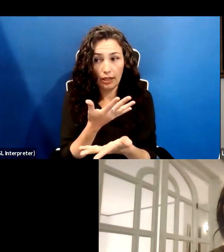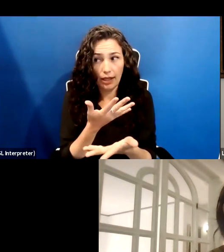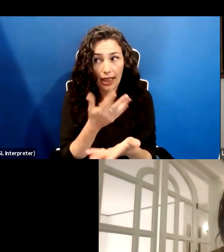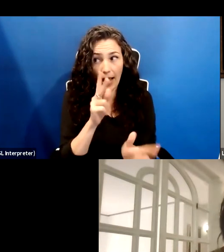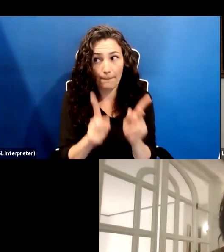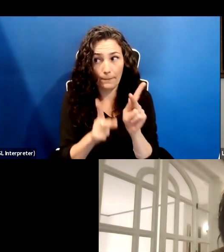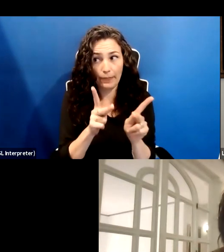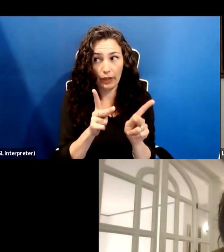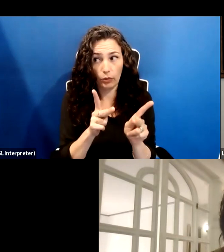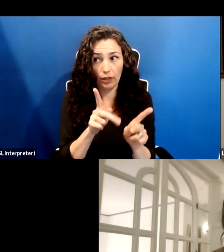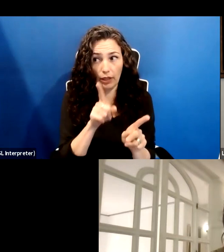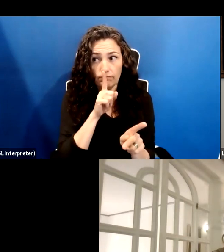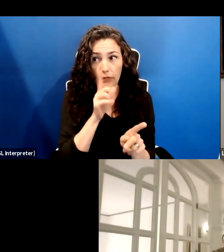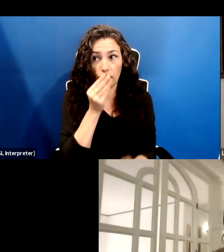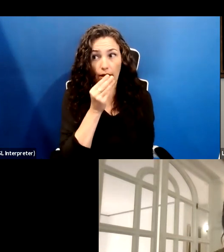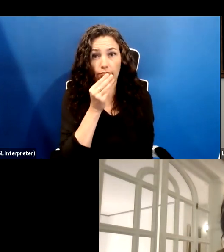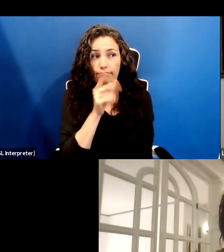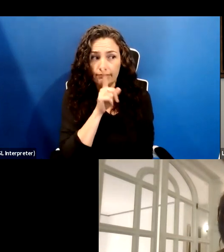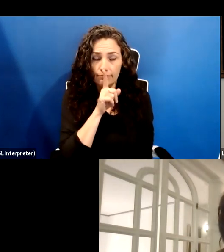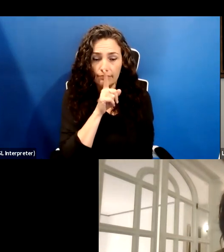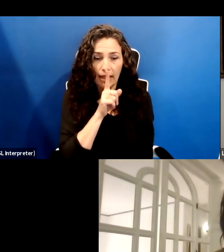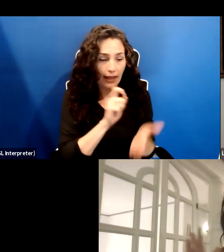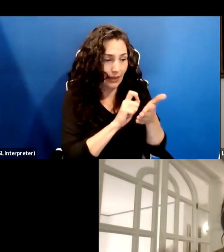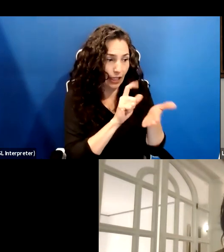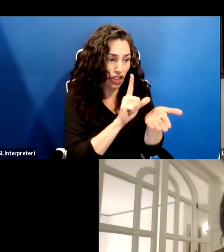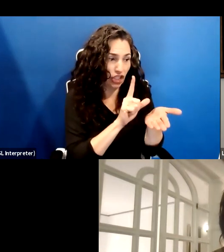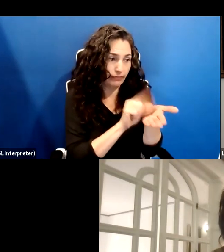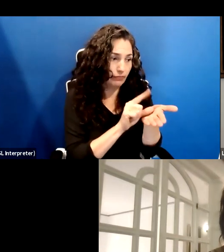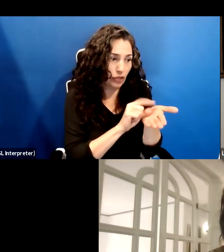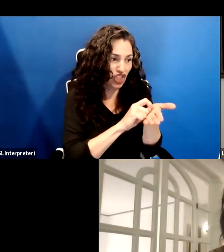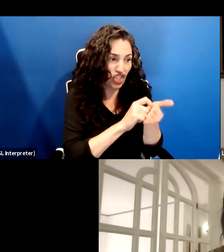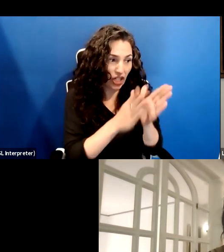Journalists that had ended up leaving their jobs, you know.